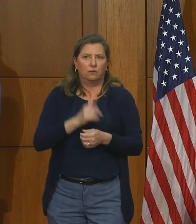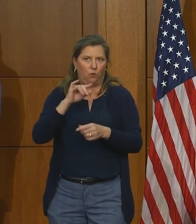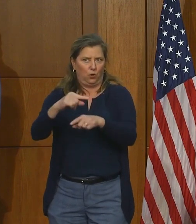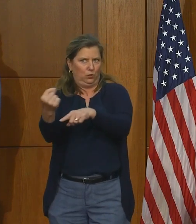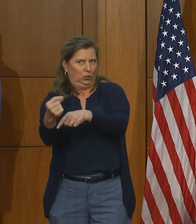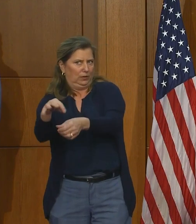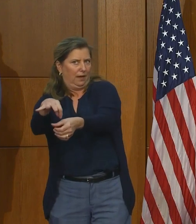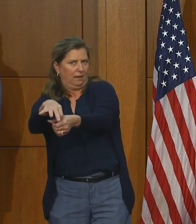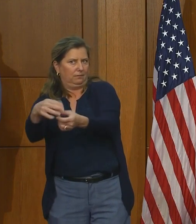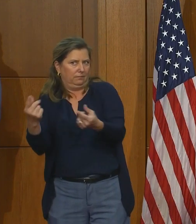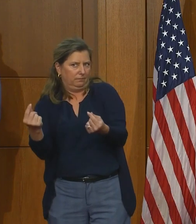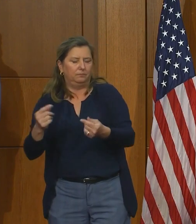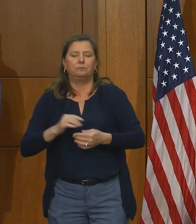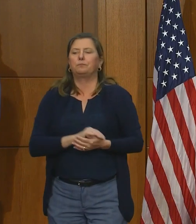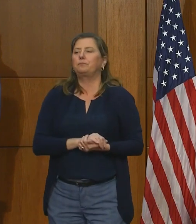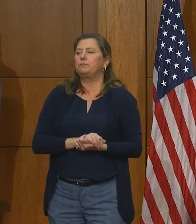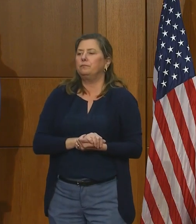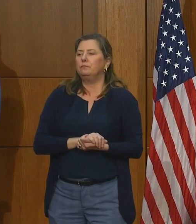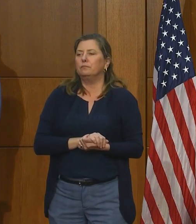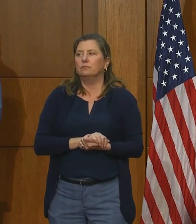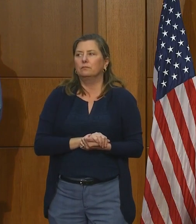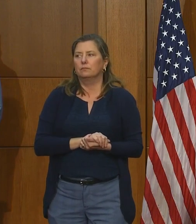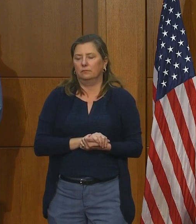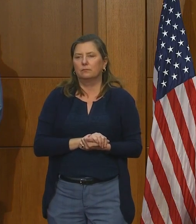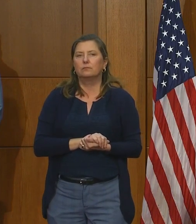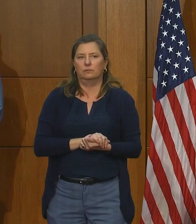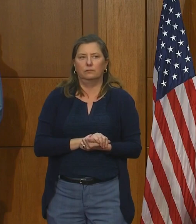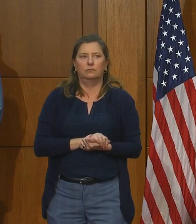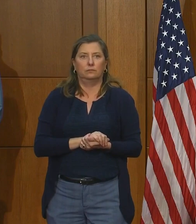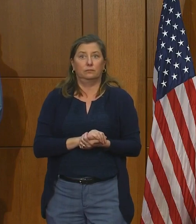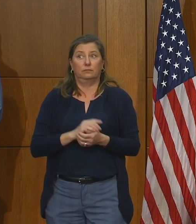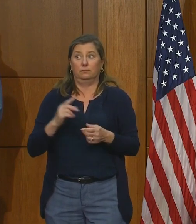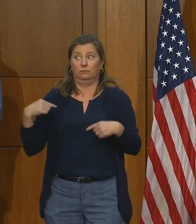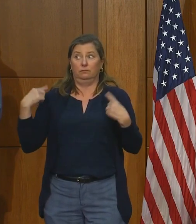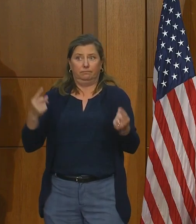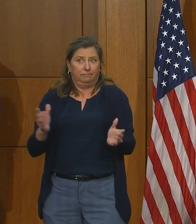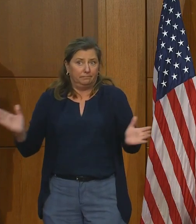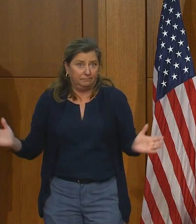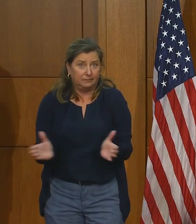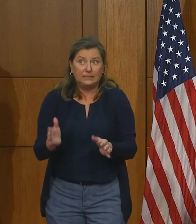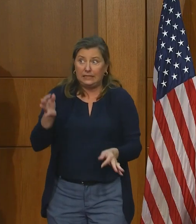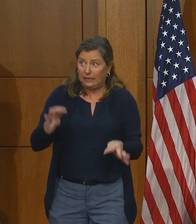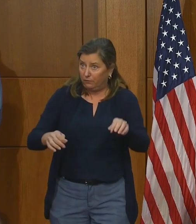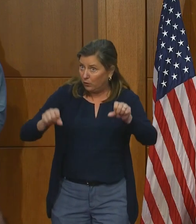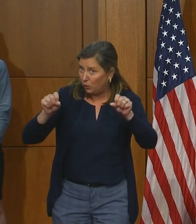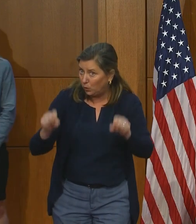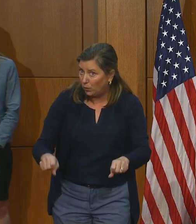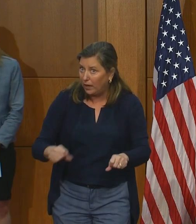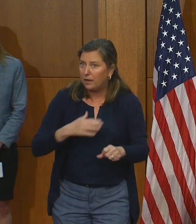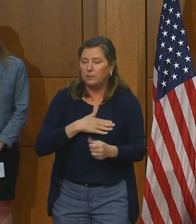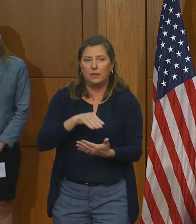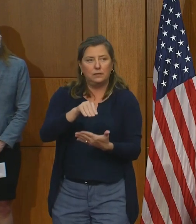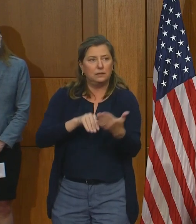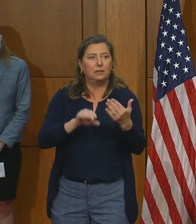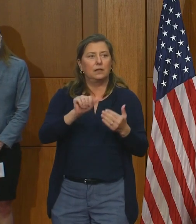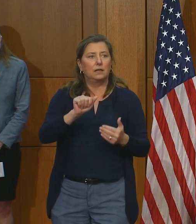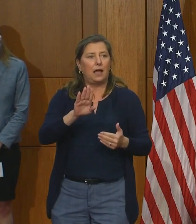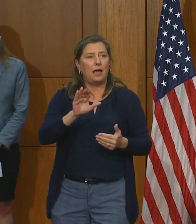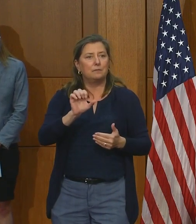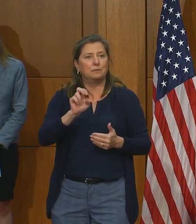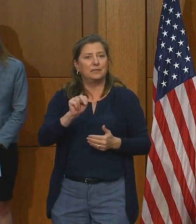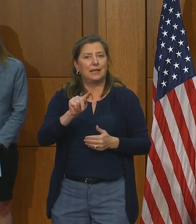PROTECT OUR POLL WORKERS. PLACE